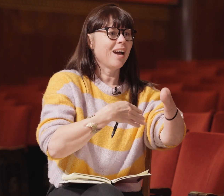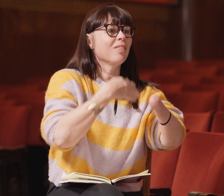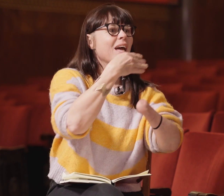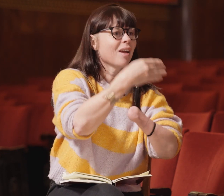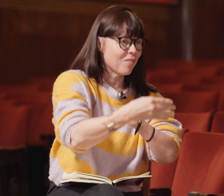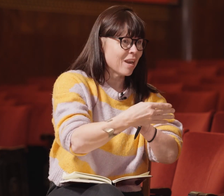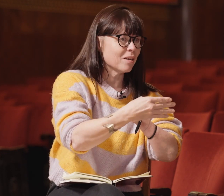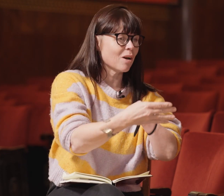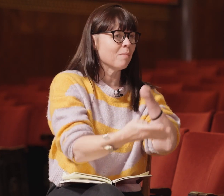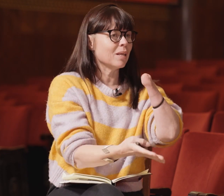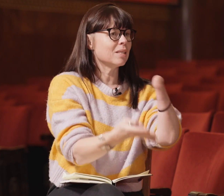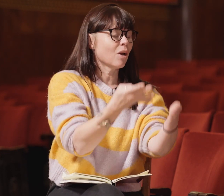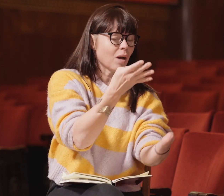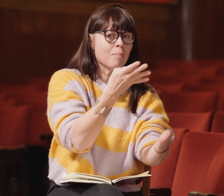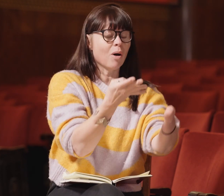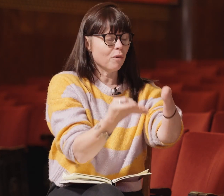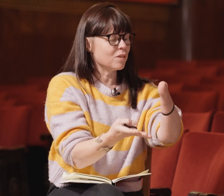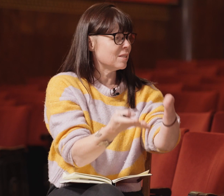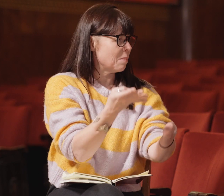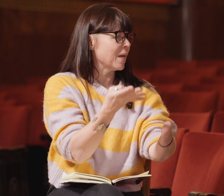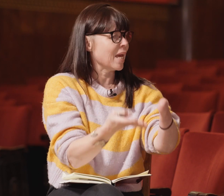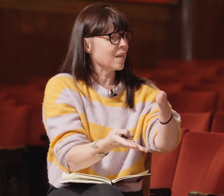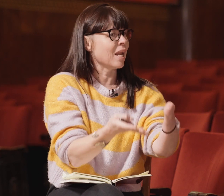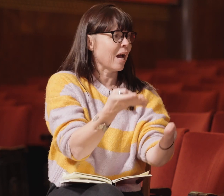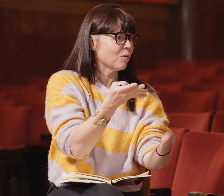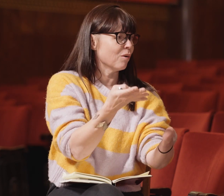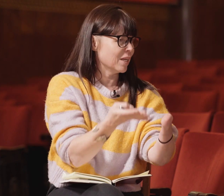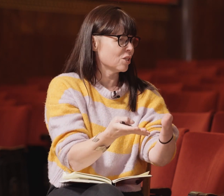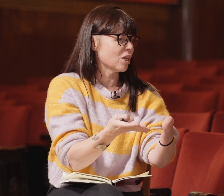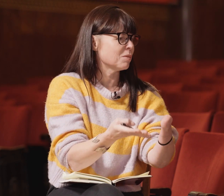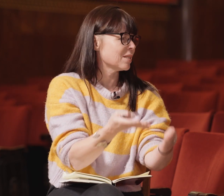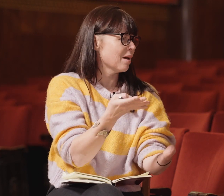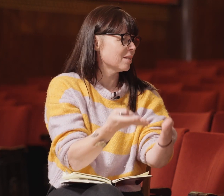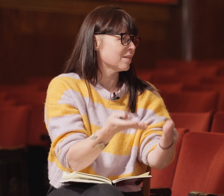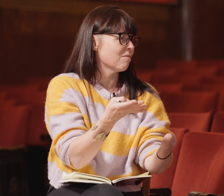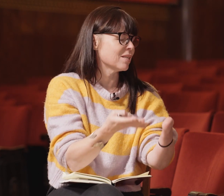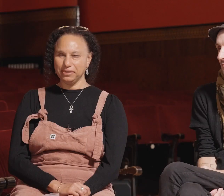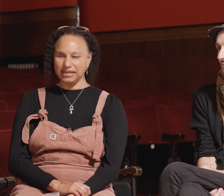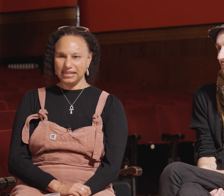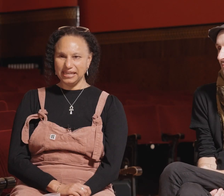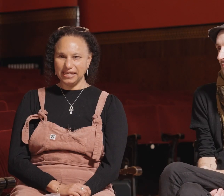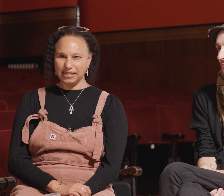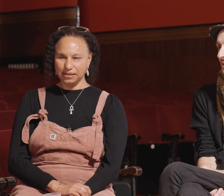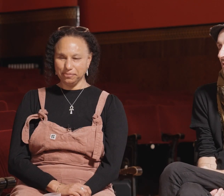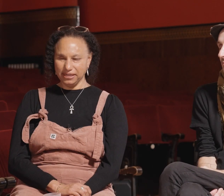And then I'm often dipping in and out of leadership. Does that resonate with any of you?